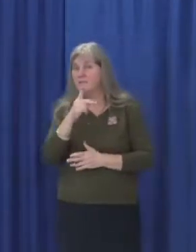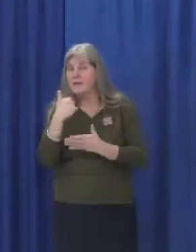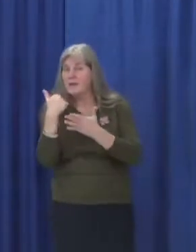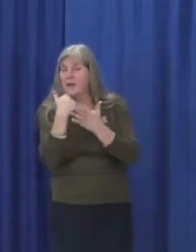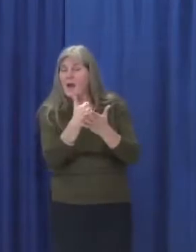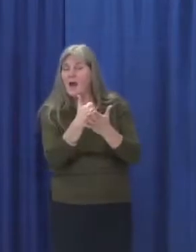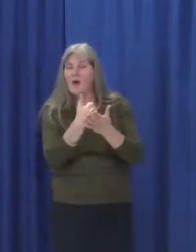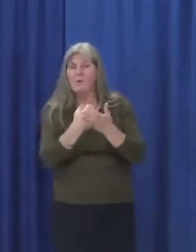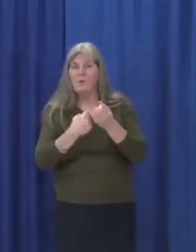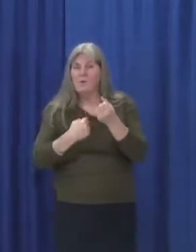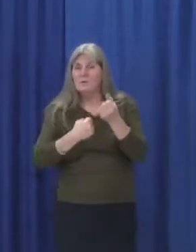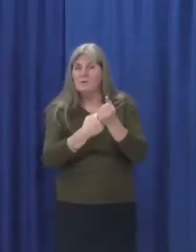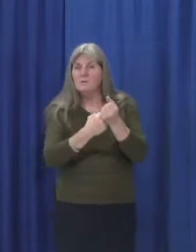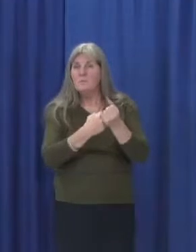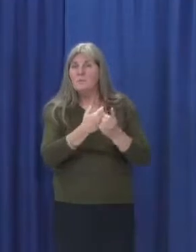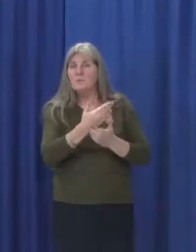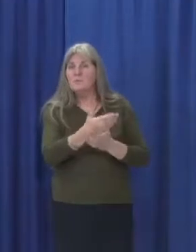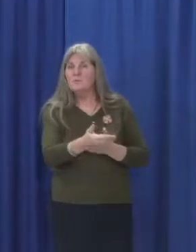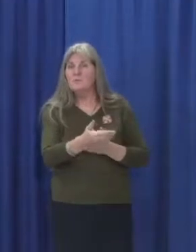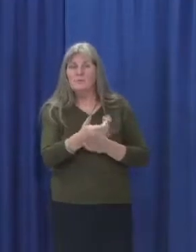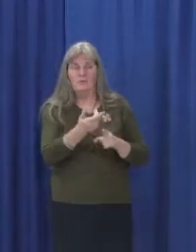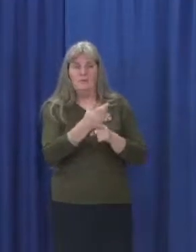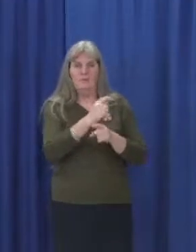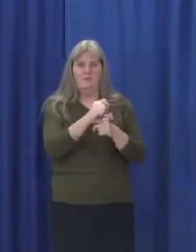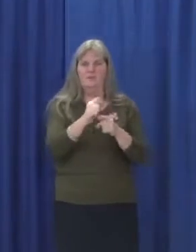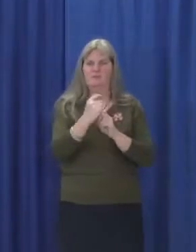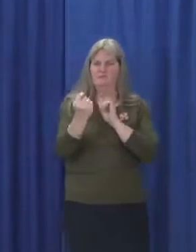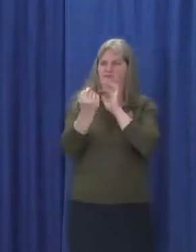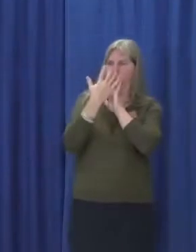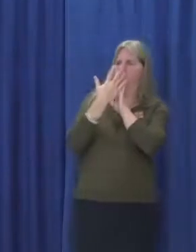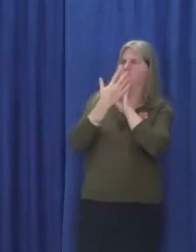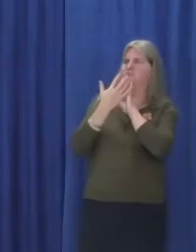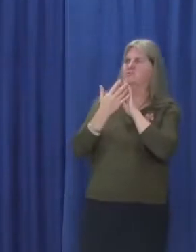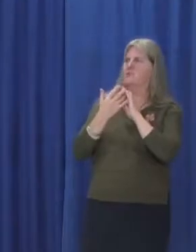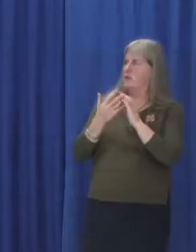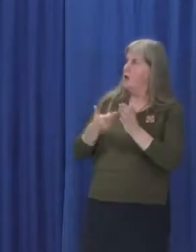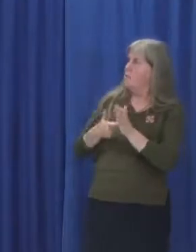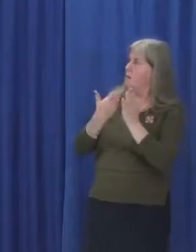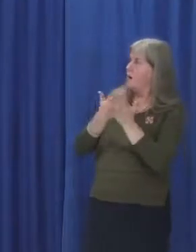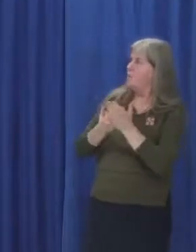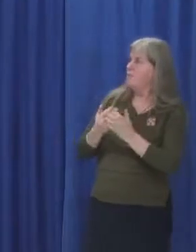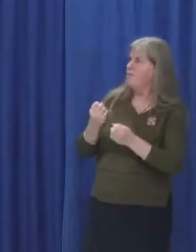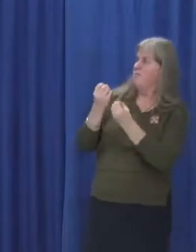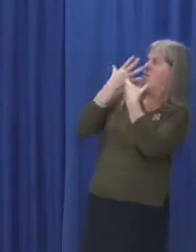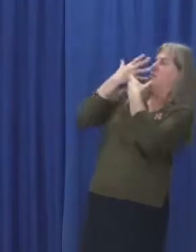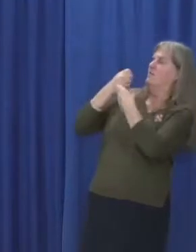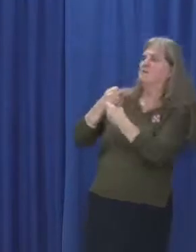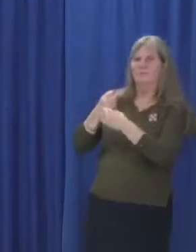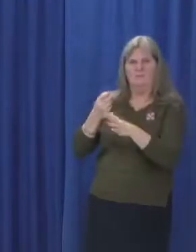measure or is there other supports for people who aren't trained for confrontation but need to explain these new